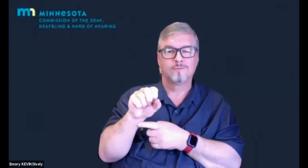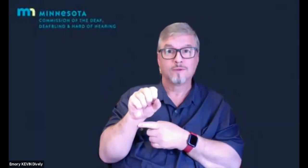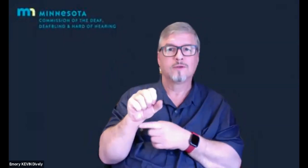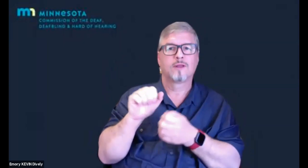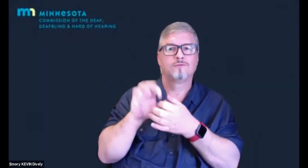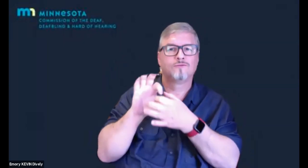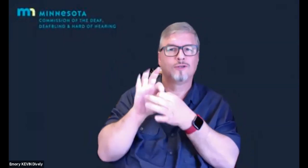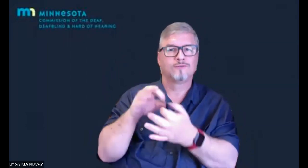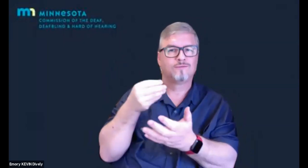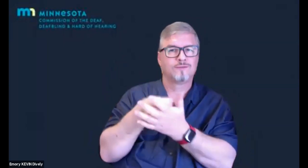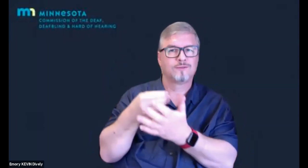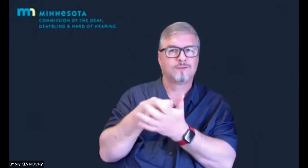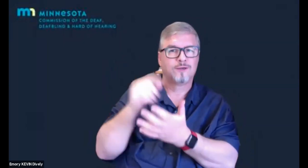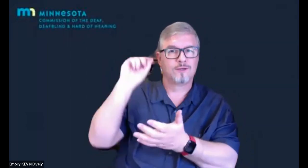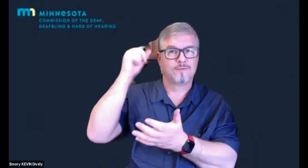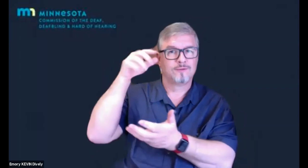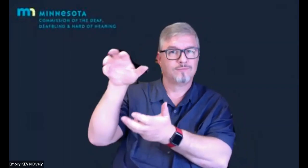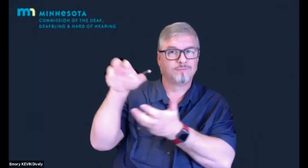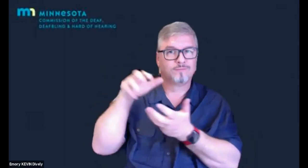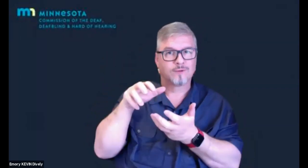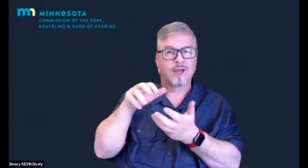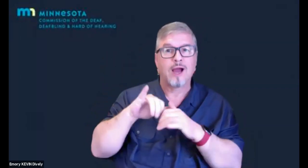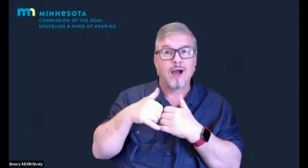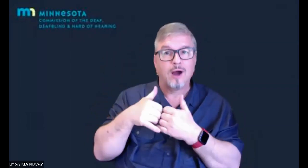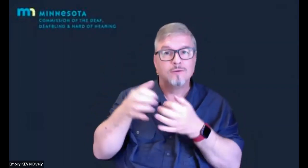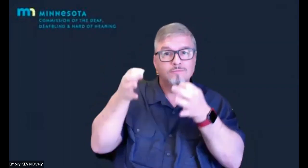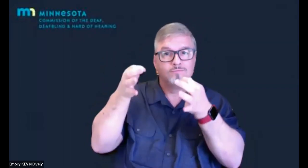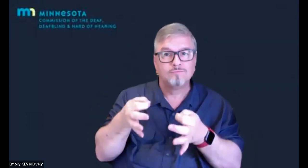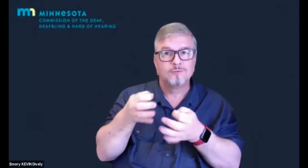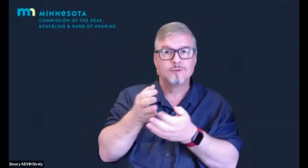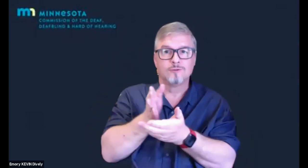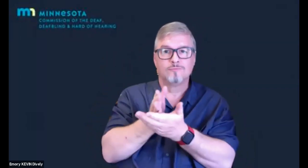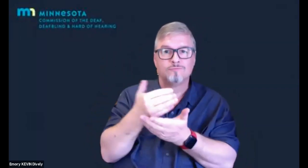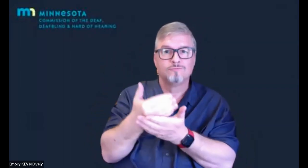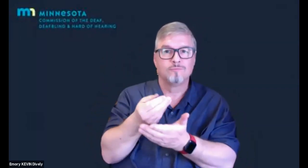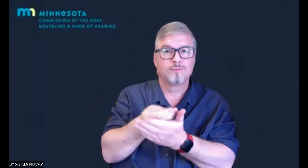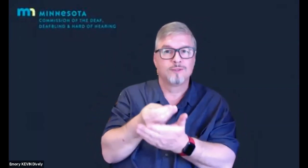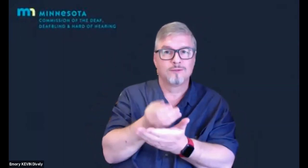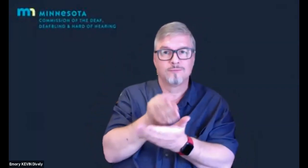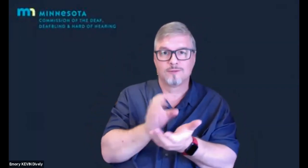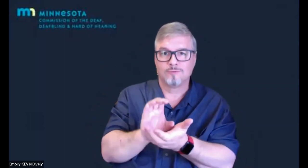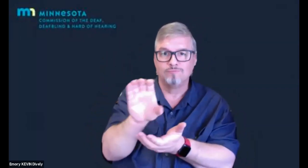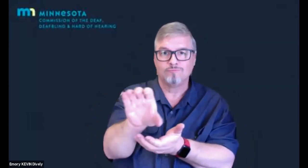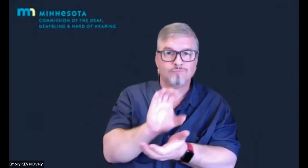it in the mail. Jessalyn: Yes, Emory. Emory: Yeah, so